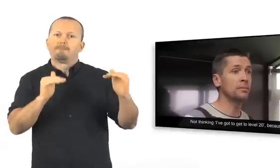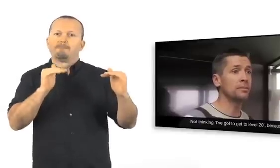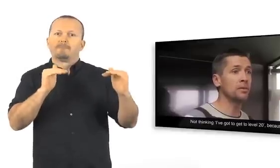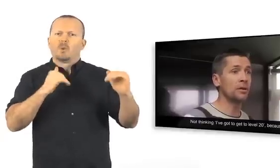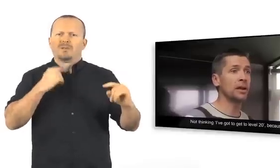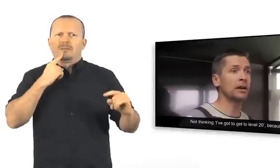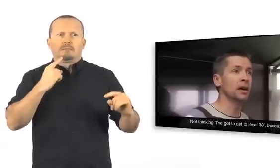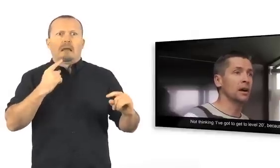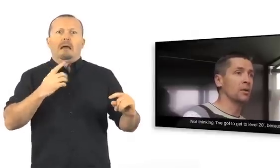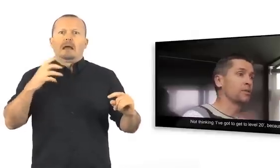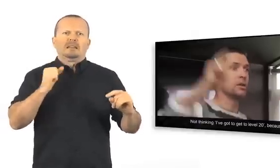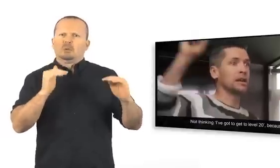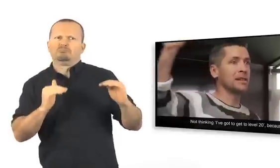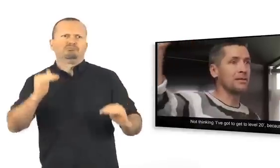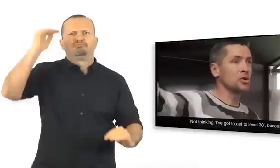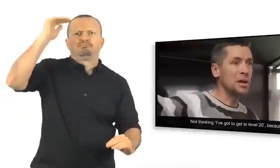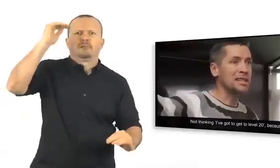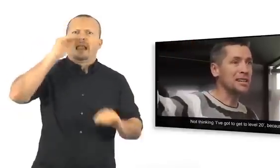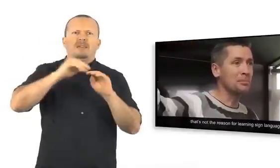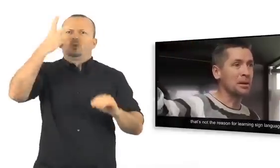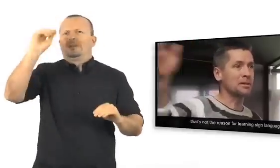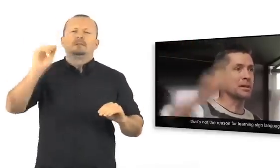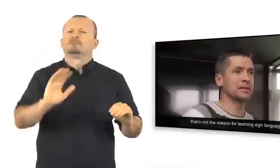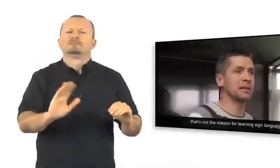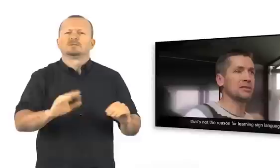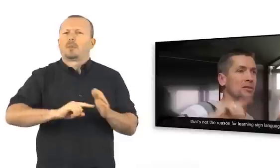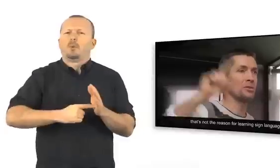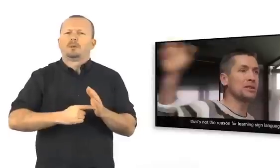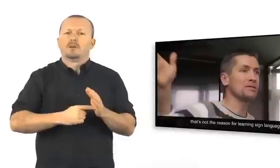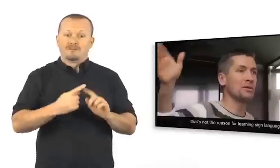group. Not thinking ‘I’ve got to get to level 20’, because that’s not the reason